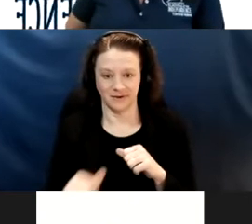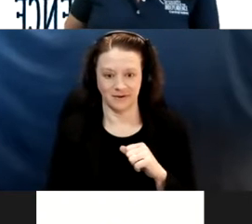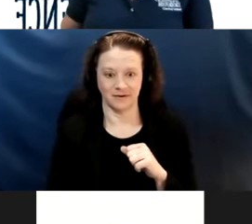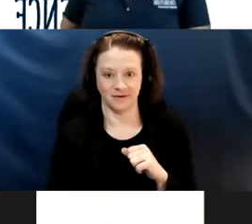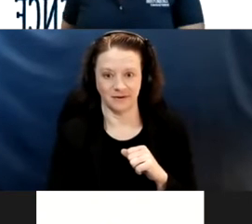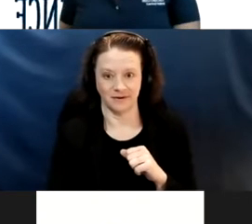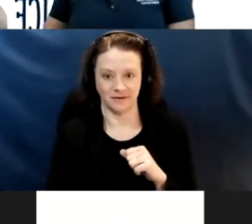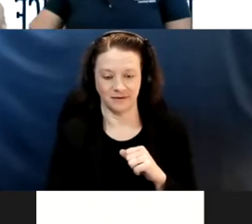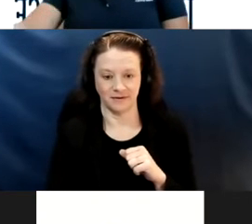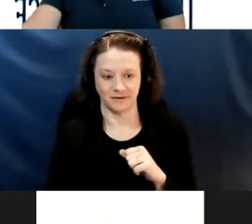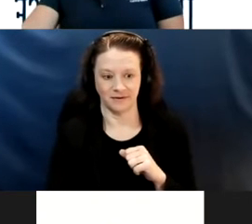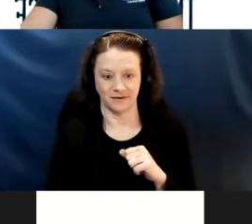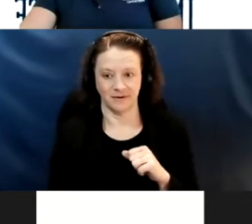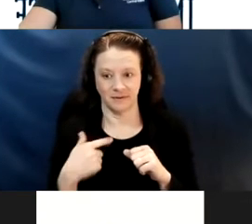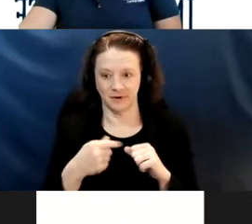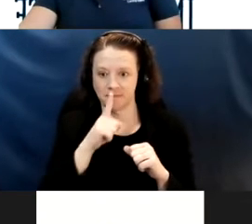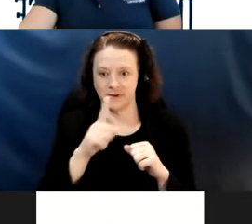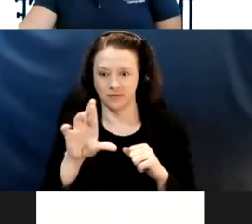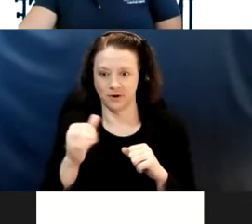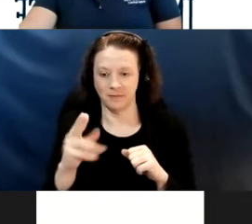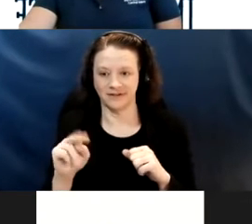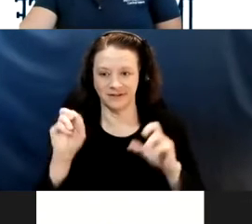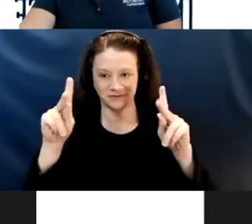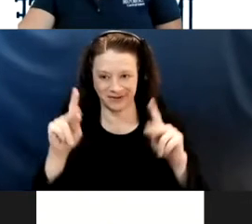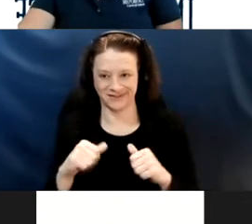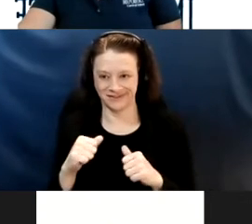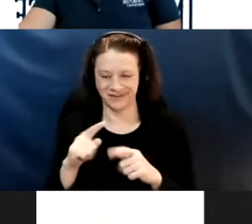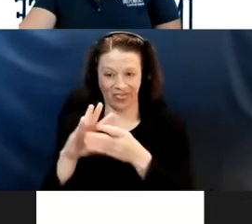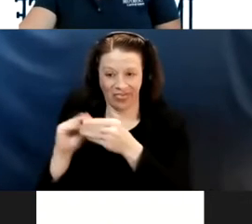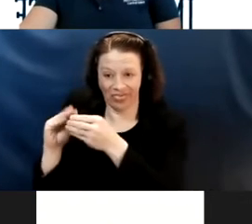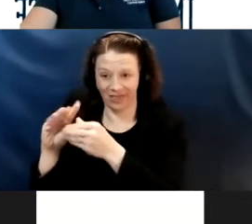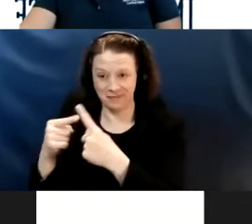[Susan] I'm gonna mute Robin, there we go. Sorry about that.